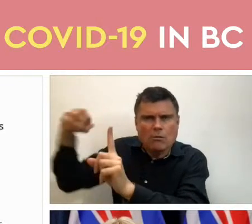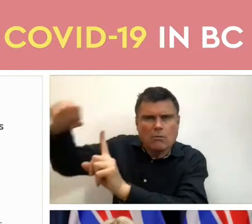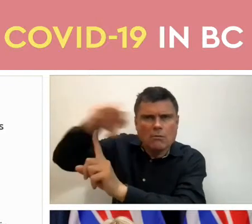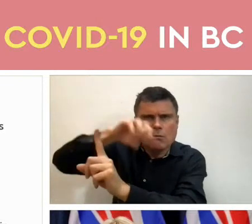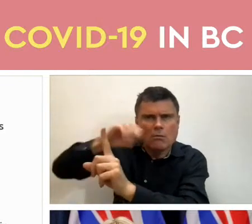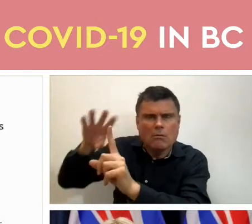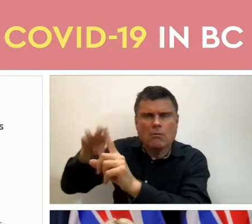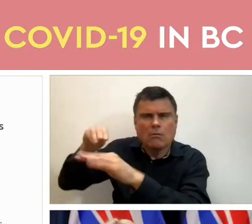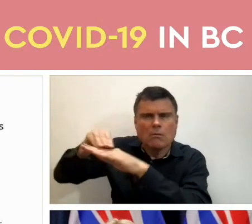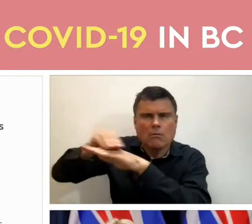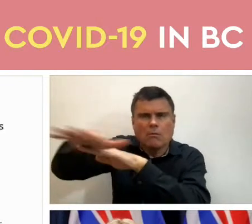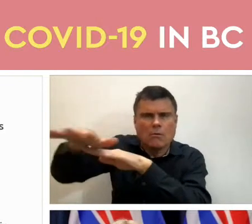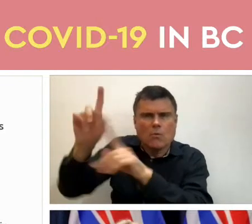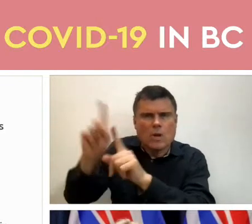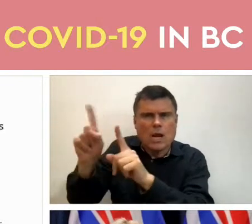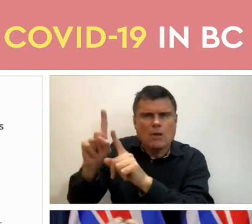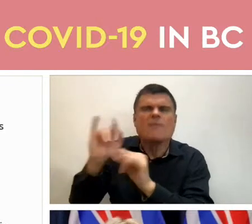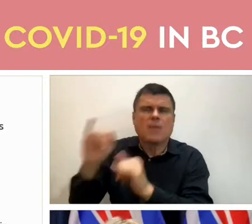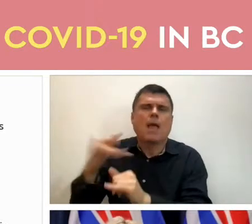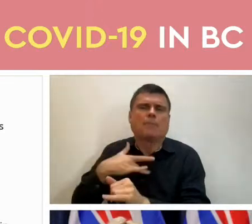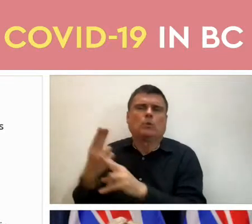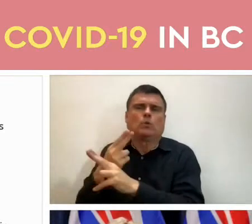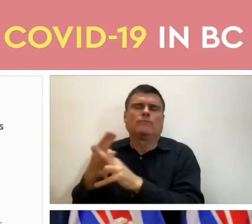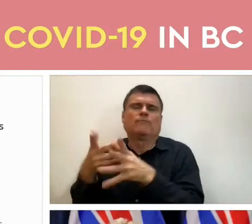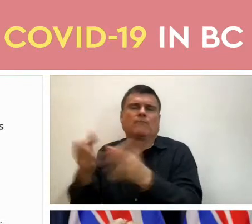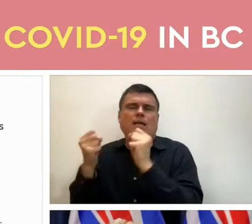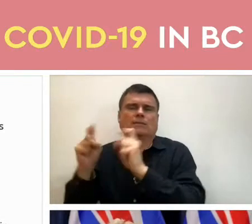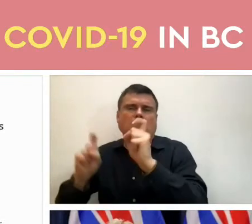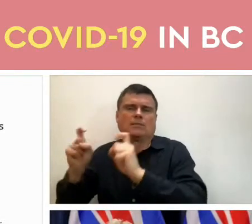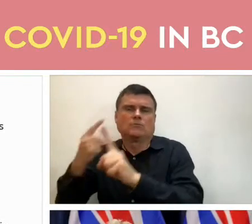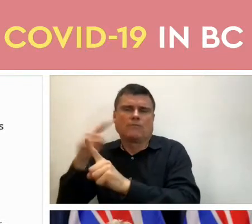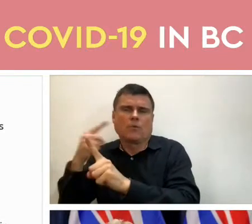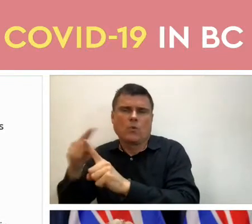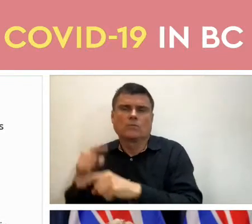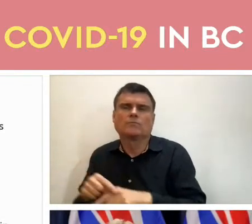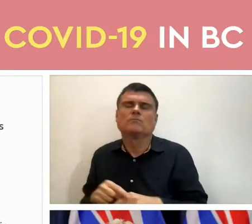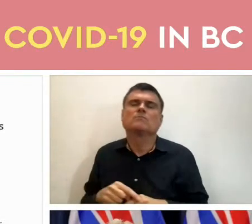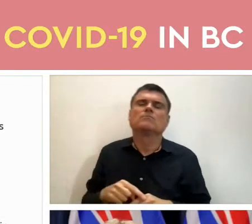secondary institutions, supporting workplaces including